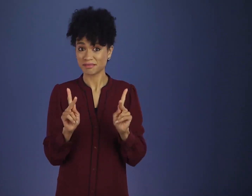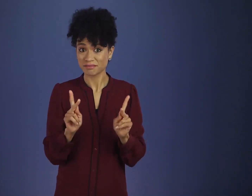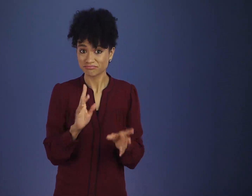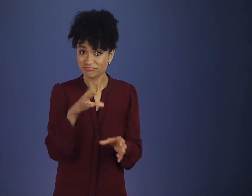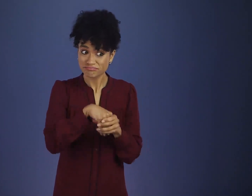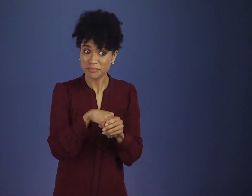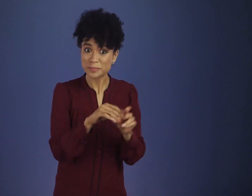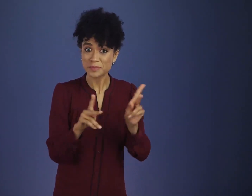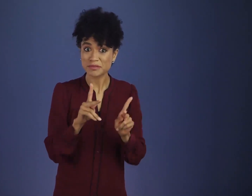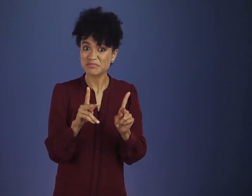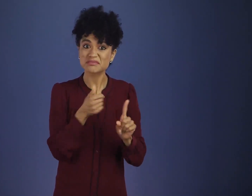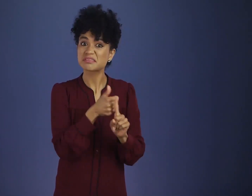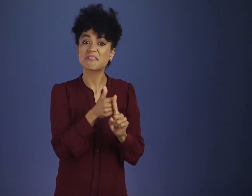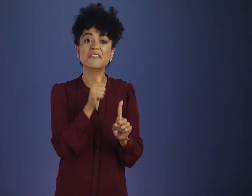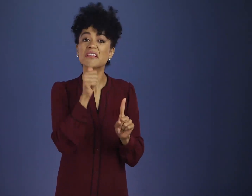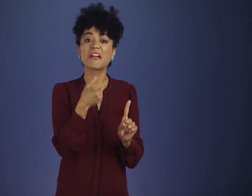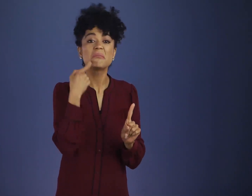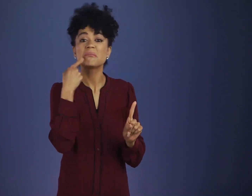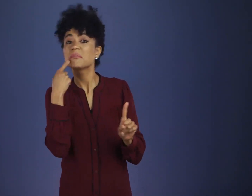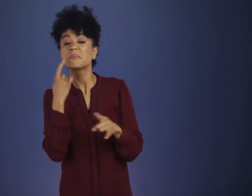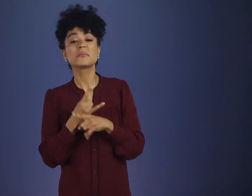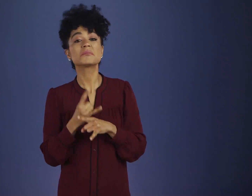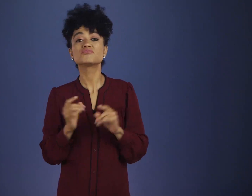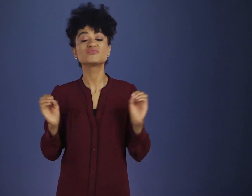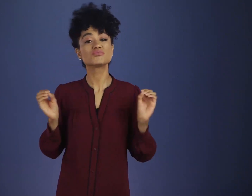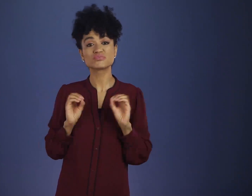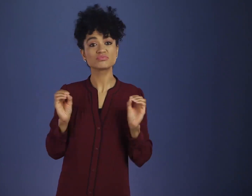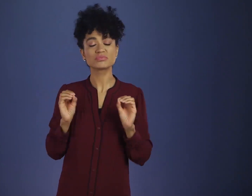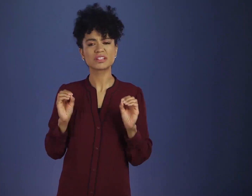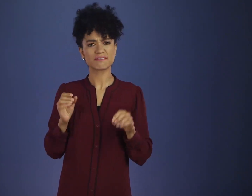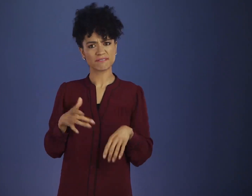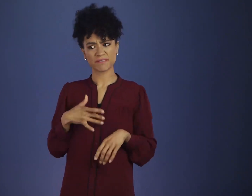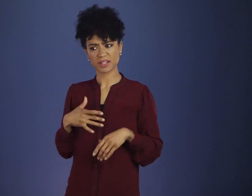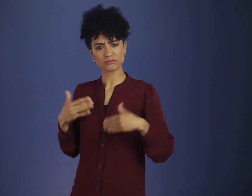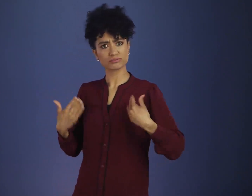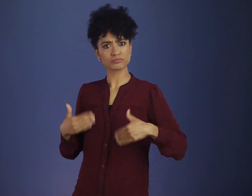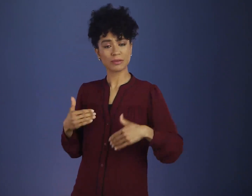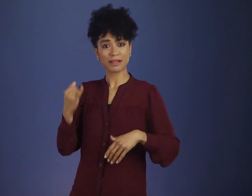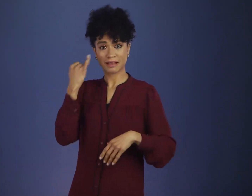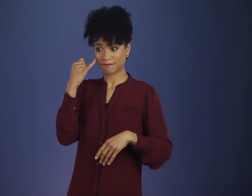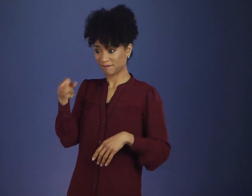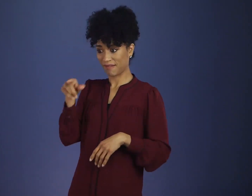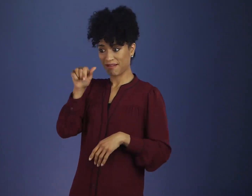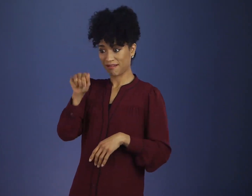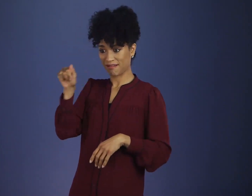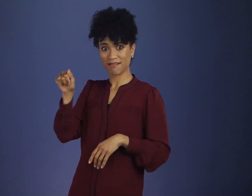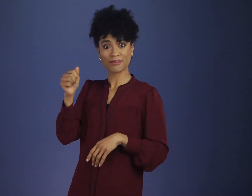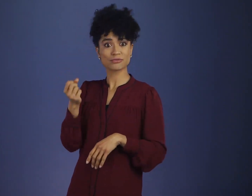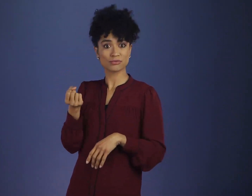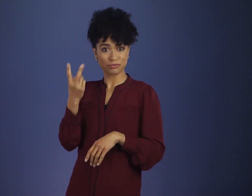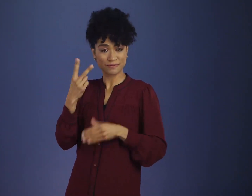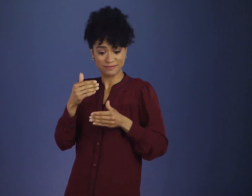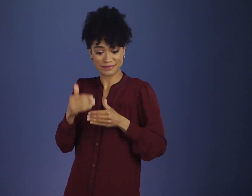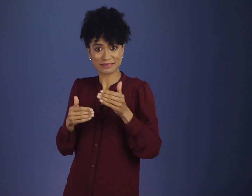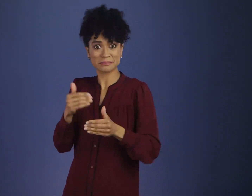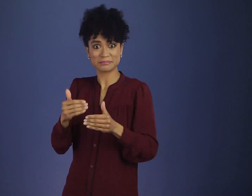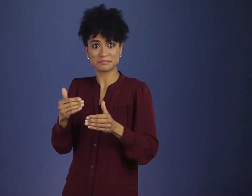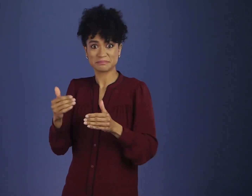Many people, nonalcoholics, report that as a result of the practice of A.A.'s Twelve Steps,